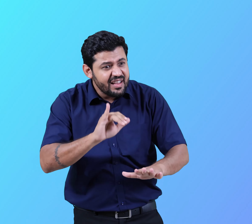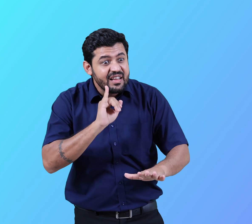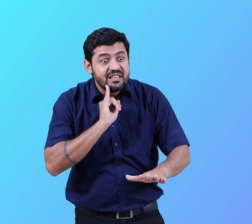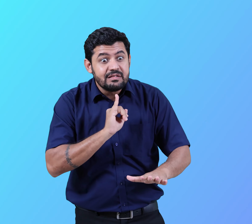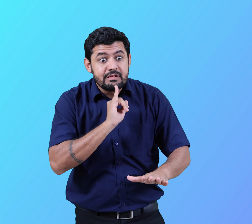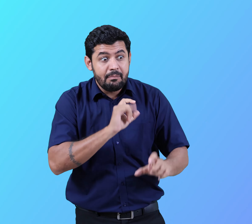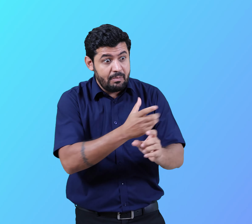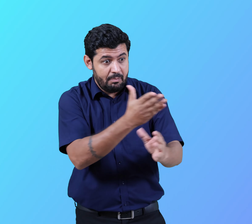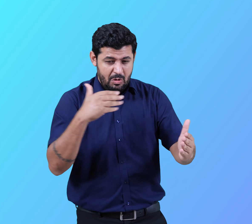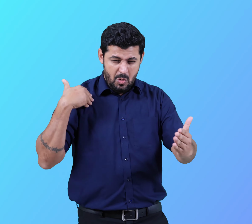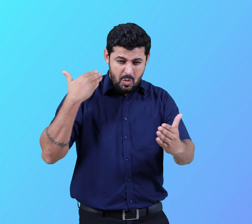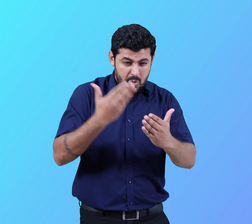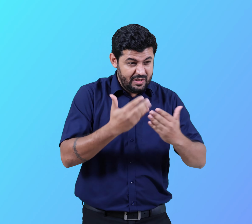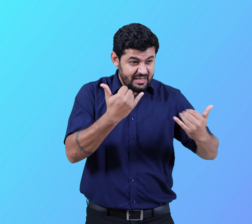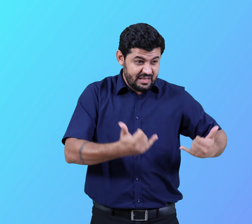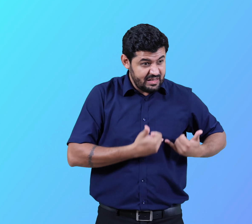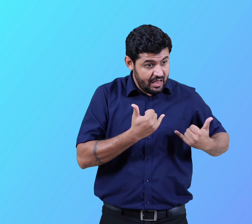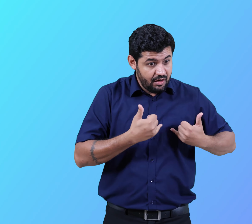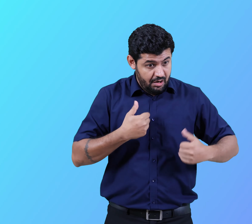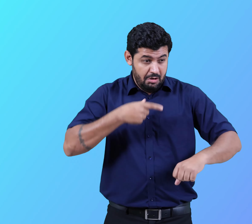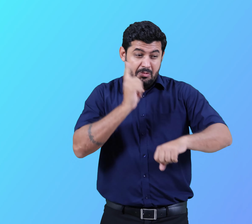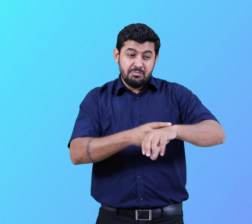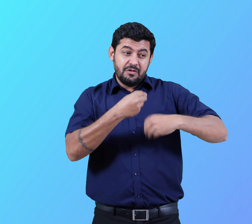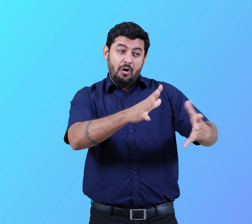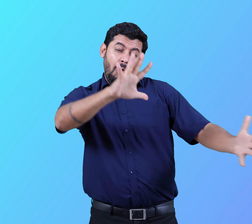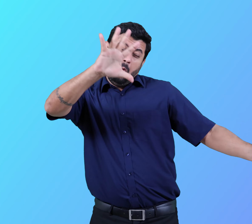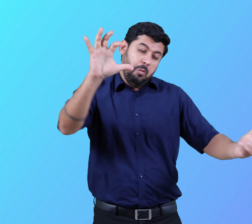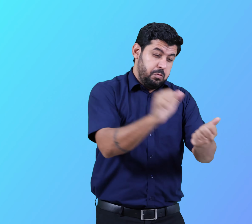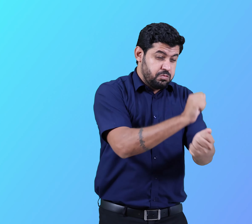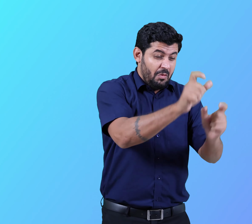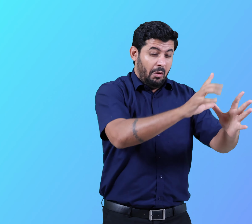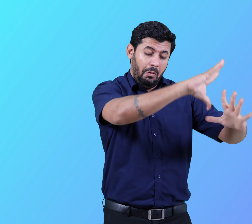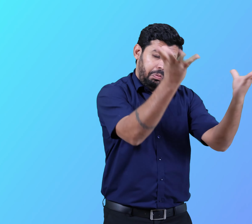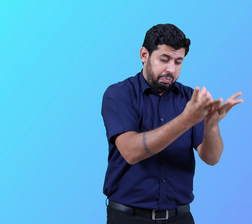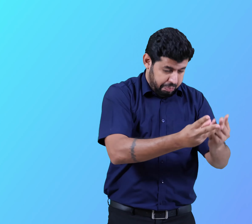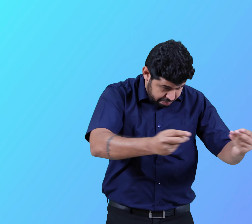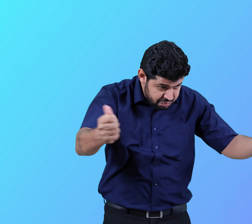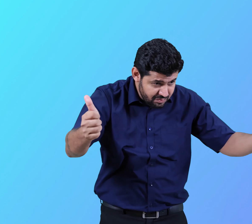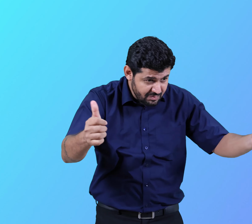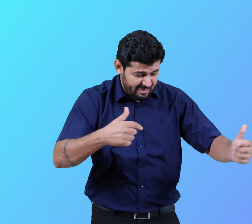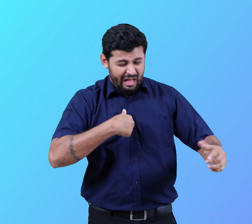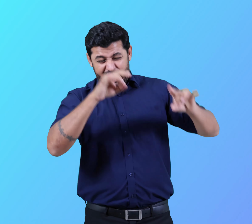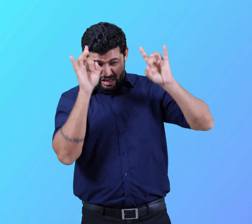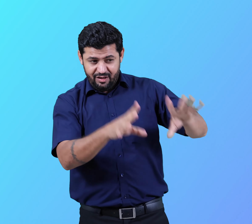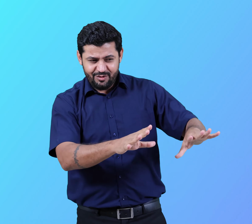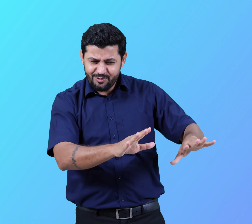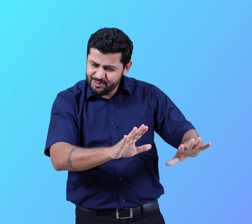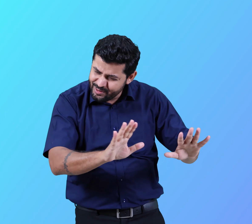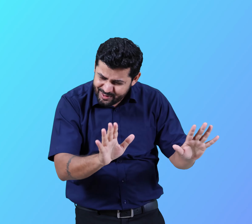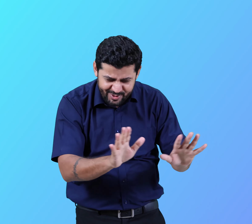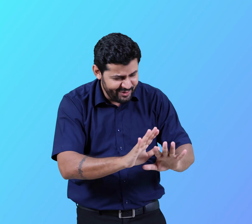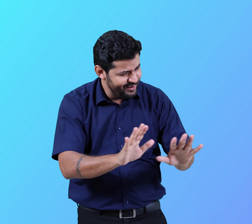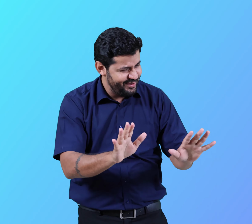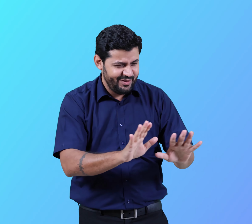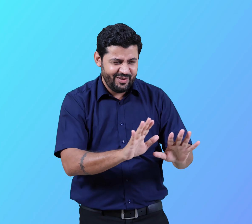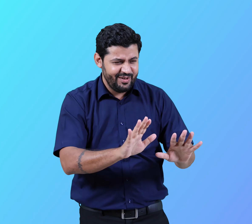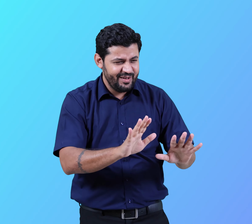But even though they have sinned, I will not give up on them or reject them completely. Even if they are in the land of their enemies, I will not destroy them.